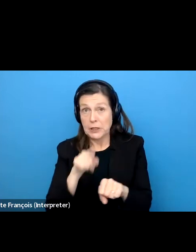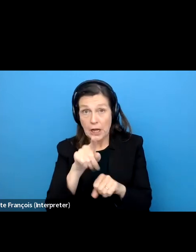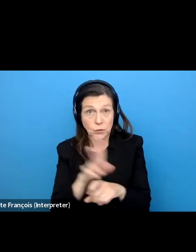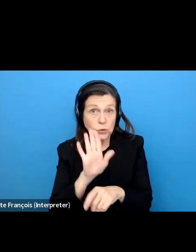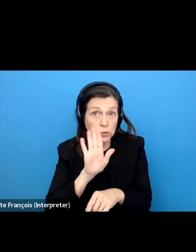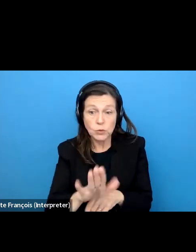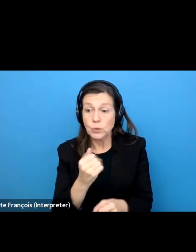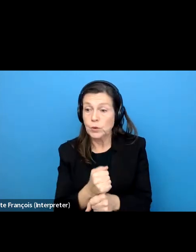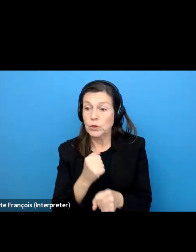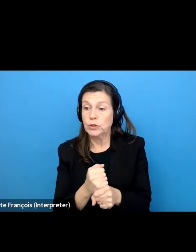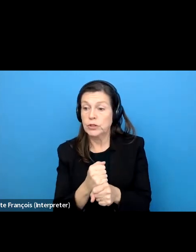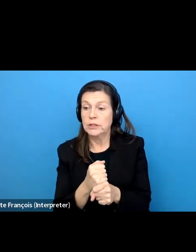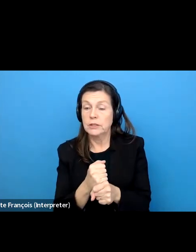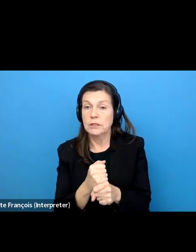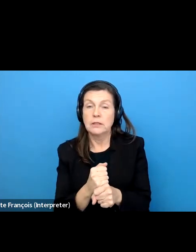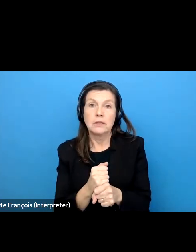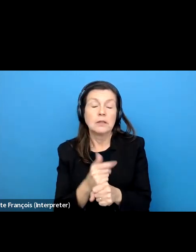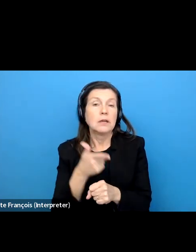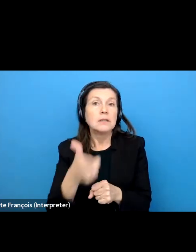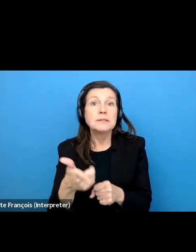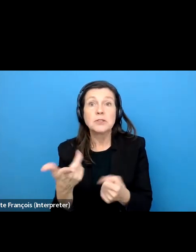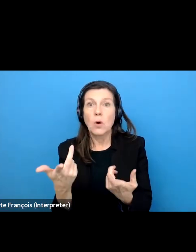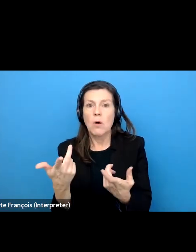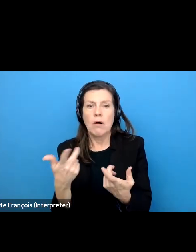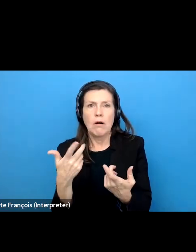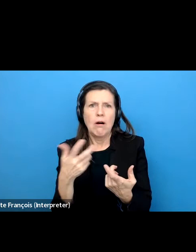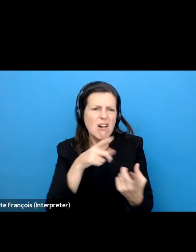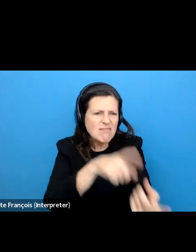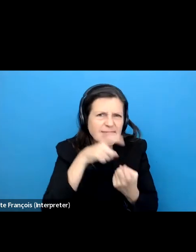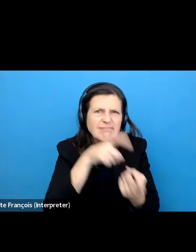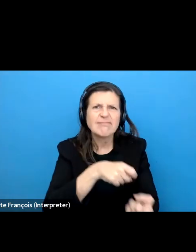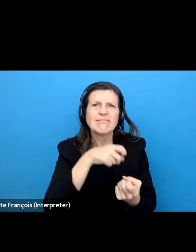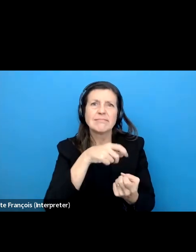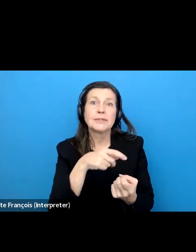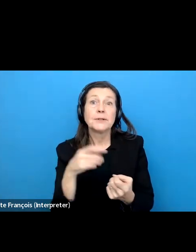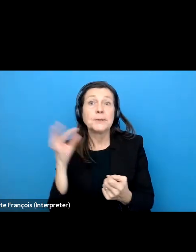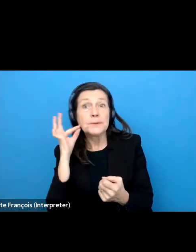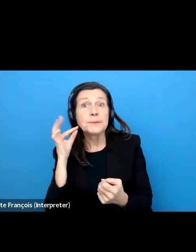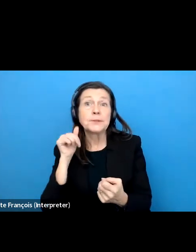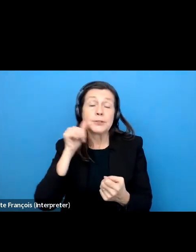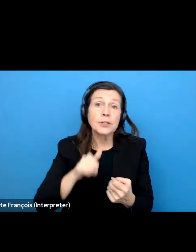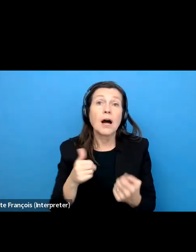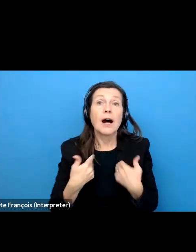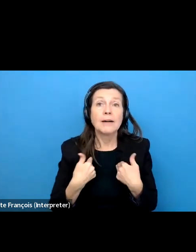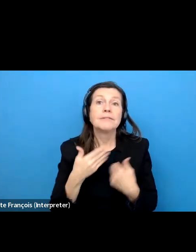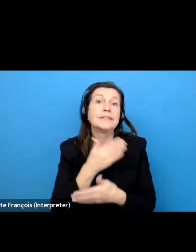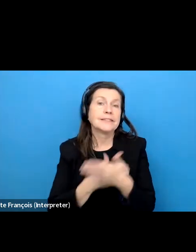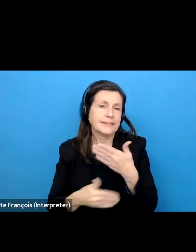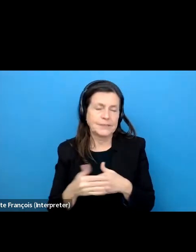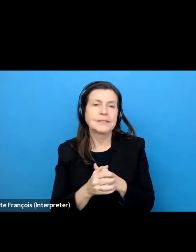and trafficking of women and girls with disabilities. I'd like to welcome and give the floor to Szuszanna Felkal Janssen